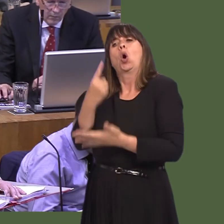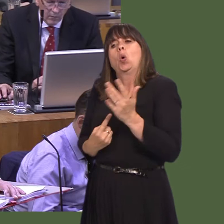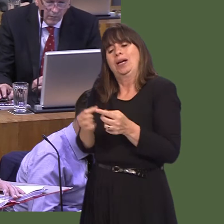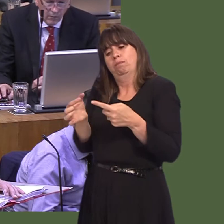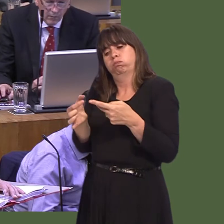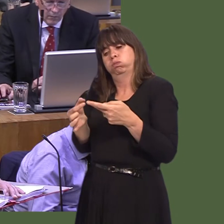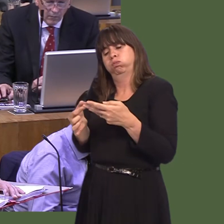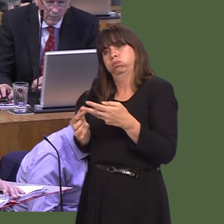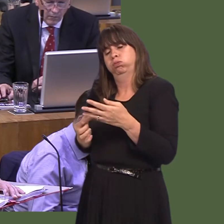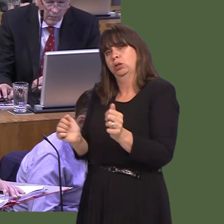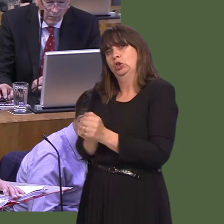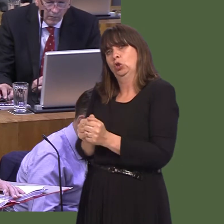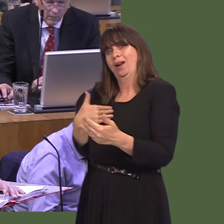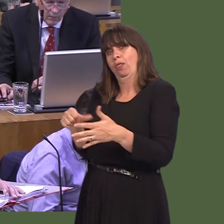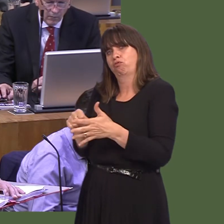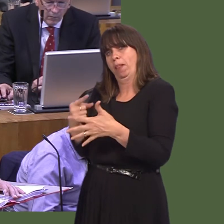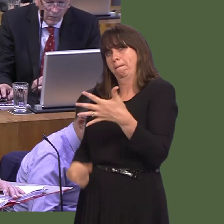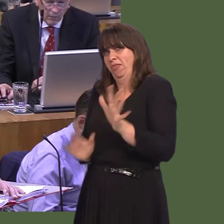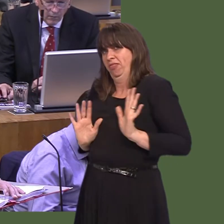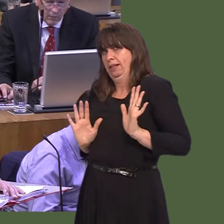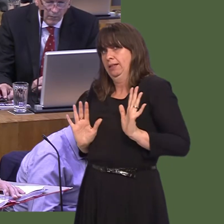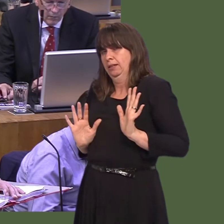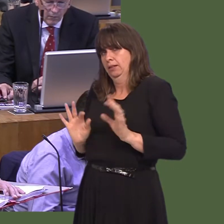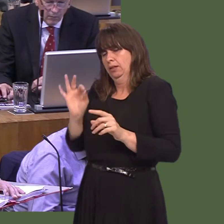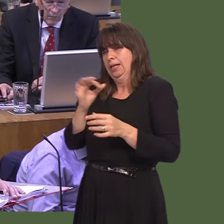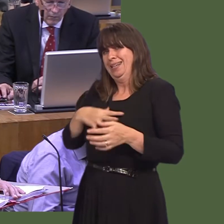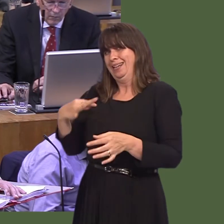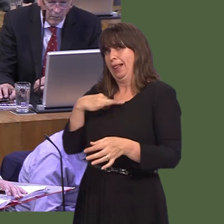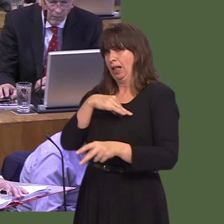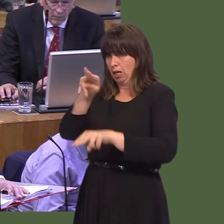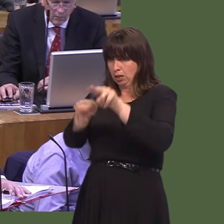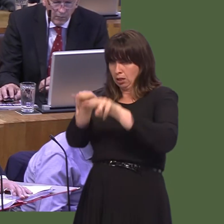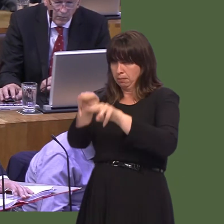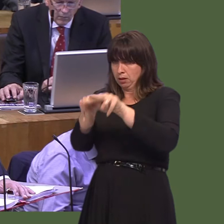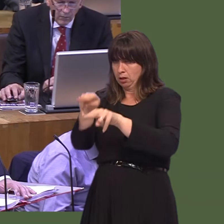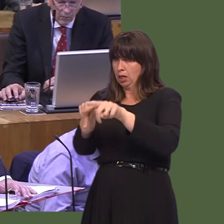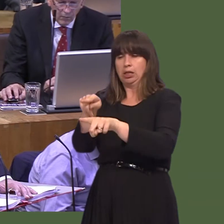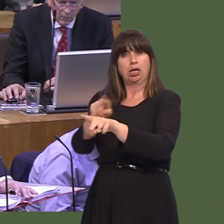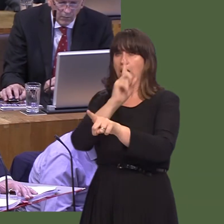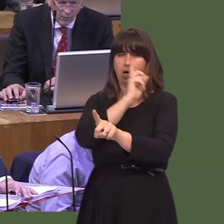That panel will consider the merits of each individual case and make a clinical assessment of an exceptional and unmet clinical need.